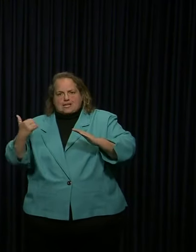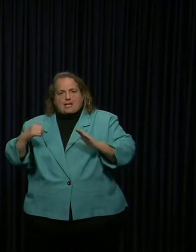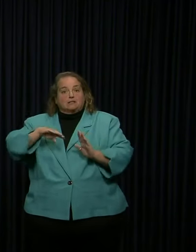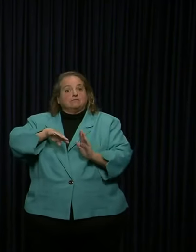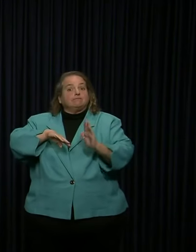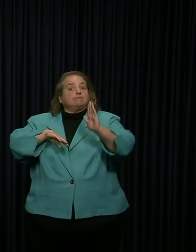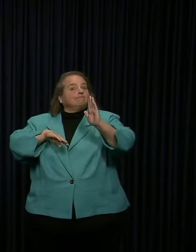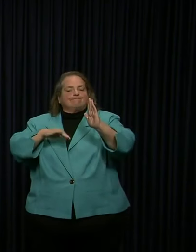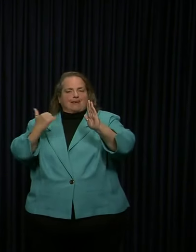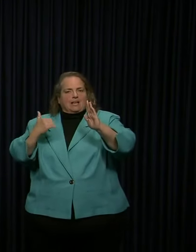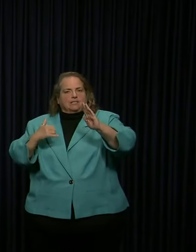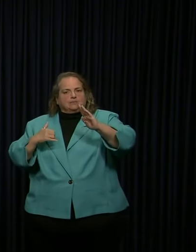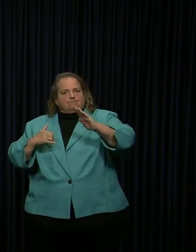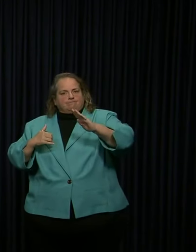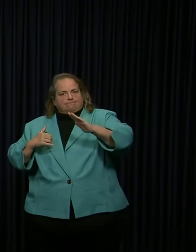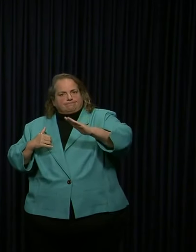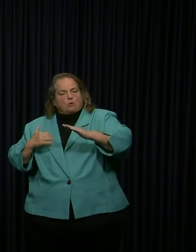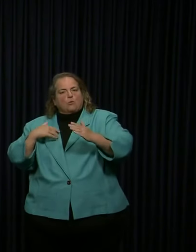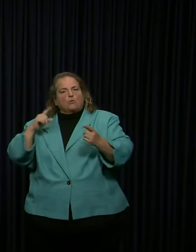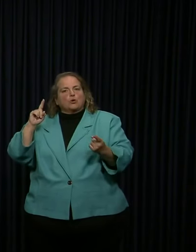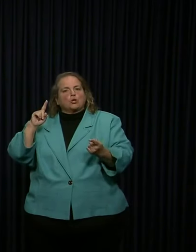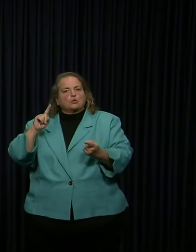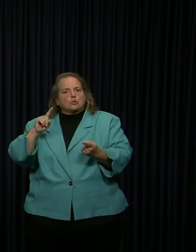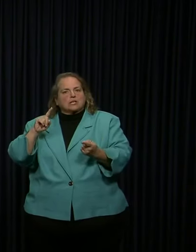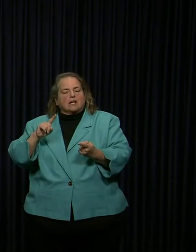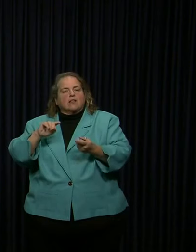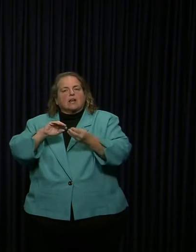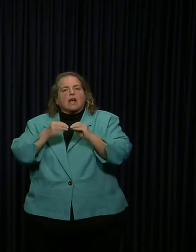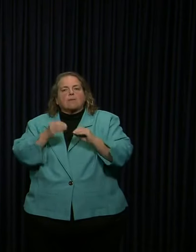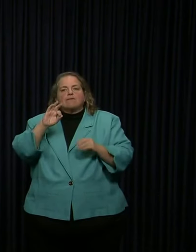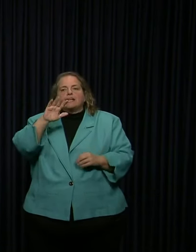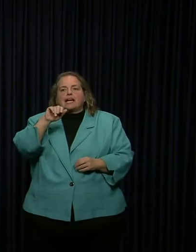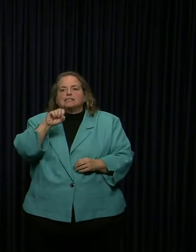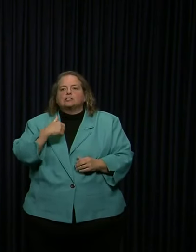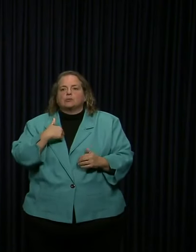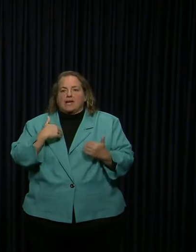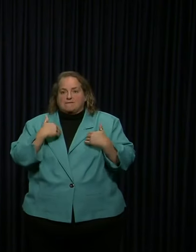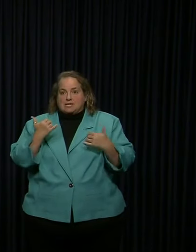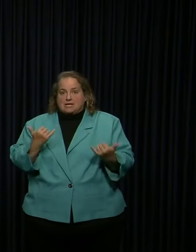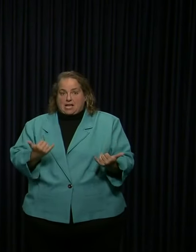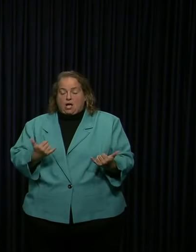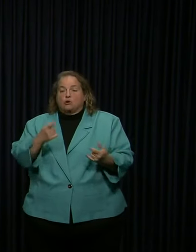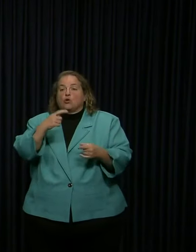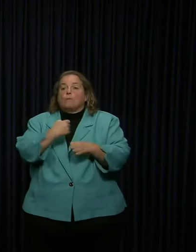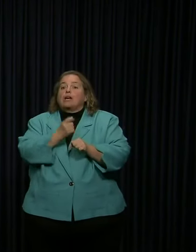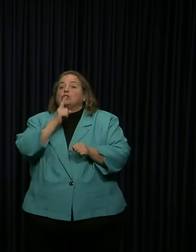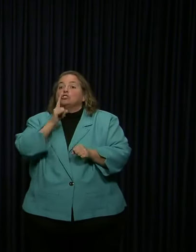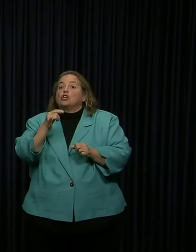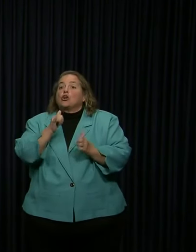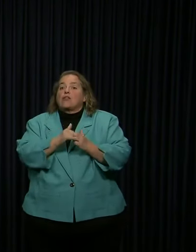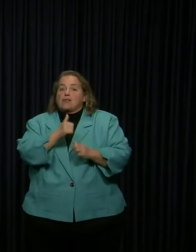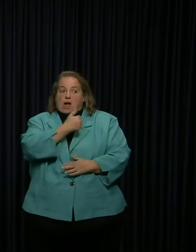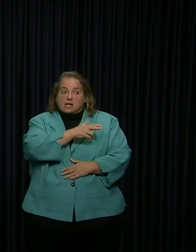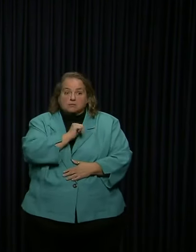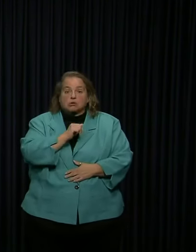SOMETHING THAT PROTECTS THE PEOPLE AROUND US. REMEMBER, JUST ONE OF THE MODELS SHOWED THE DIFFERENCE BETWEEN US